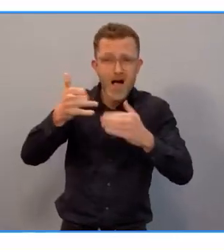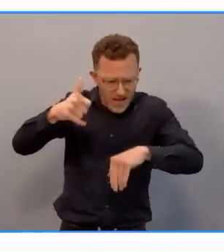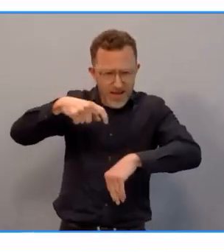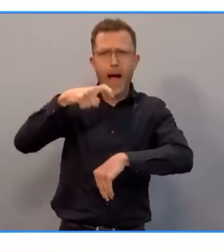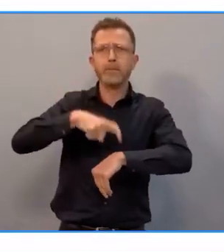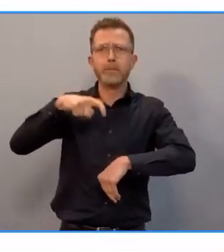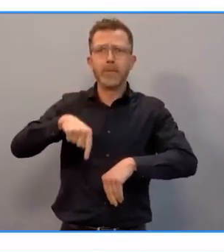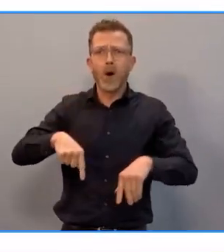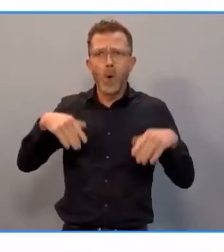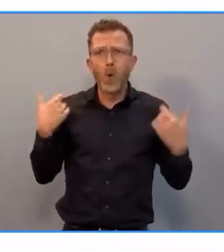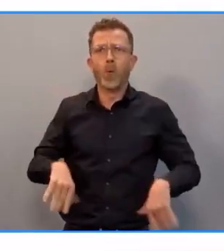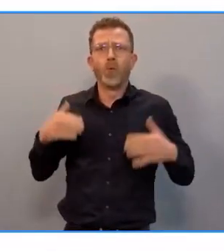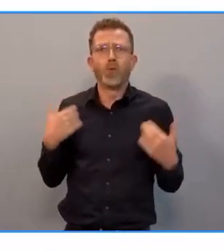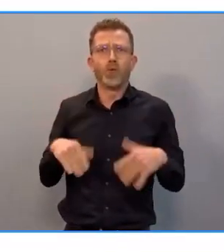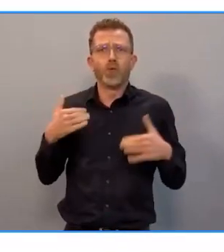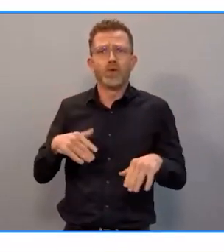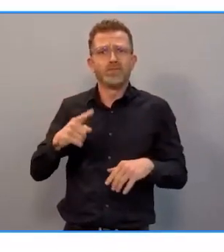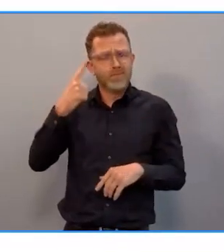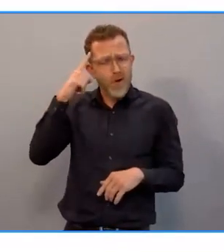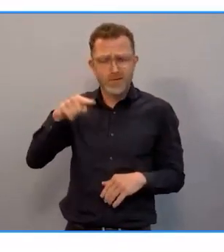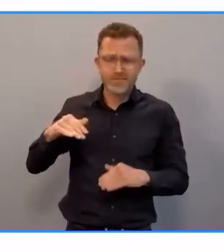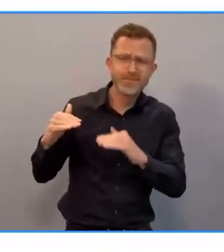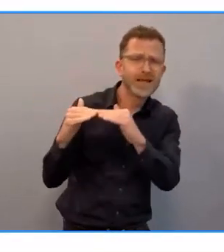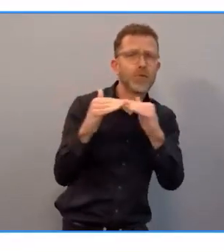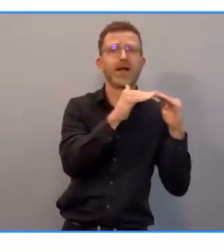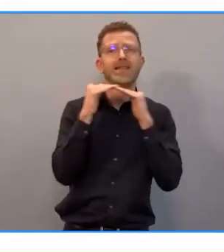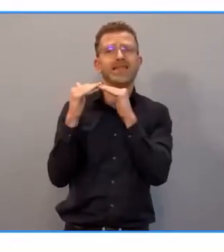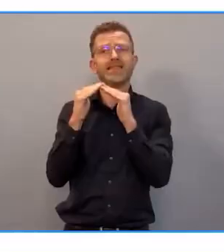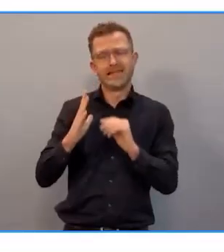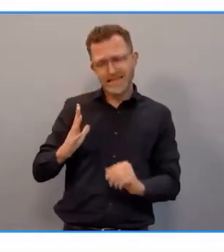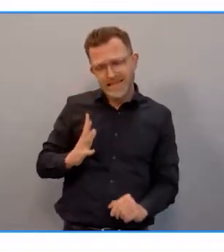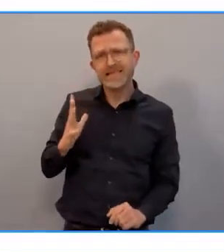and gender diverse persons with disabilities.